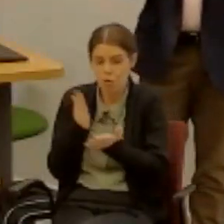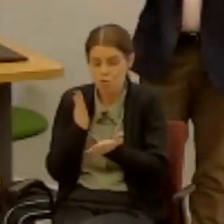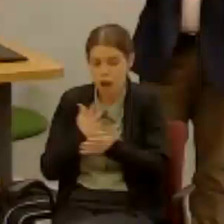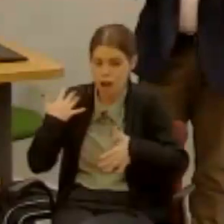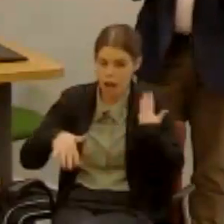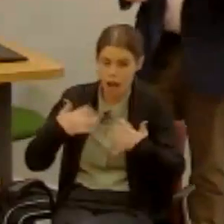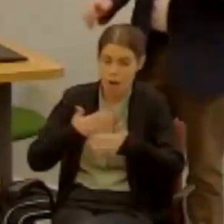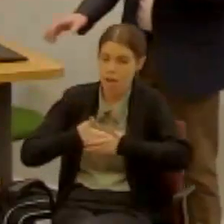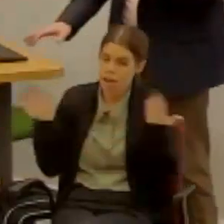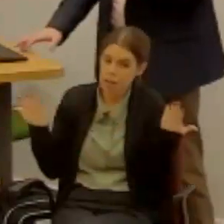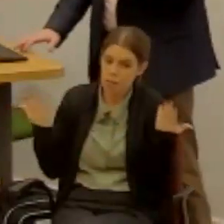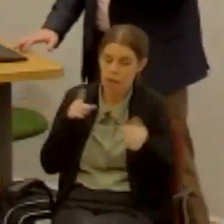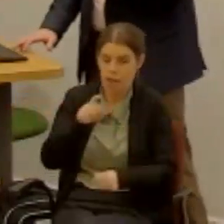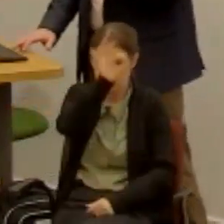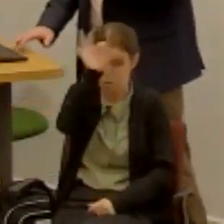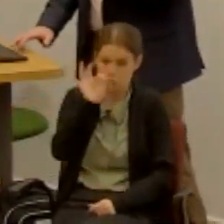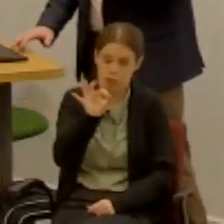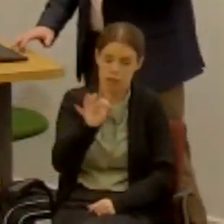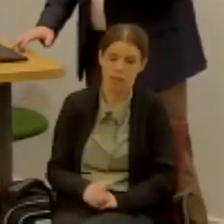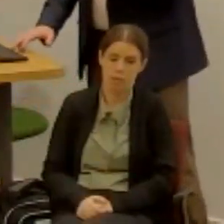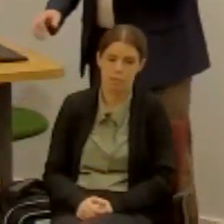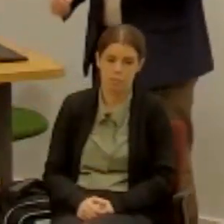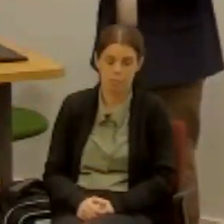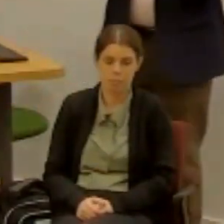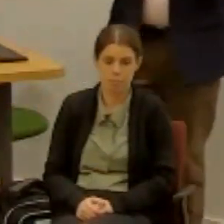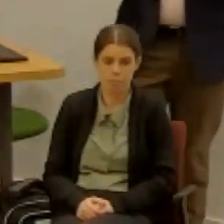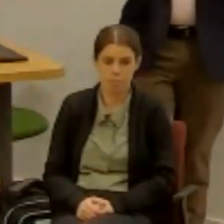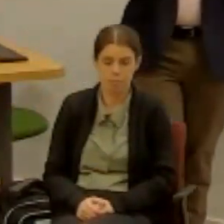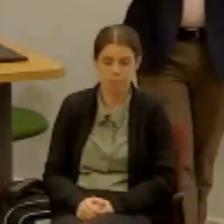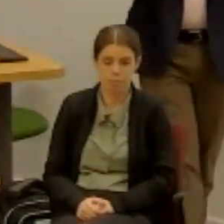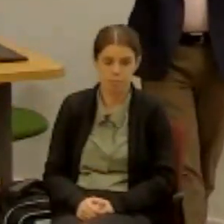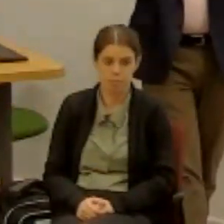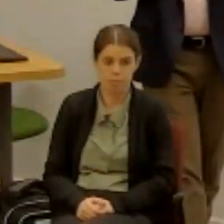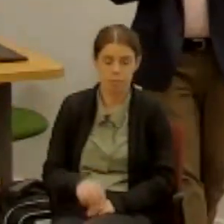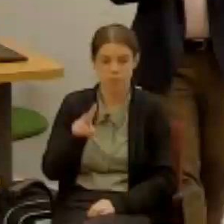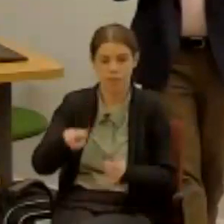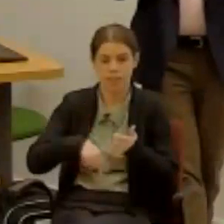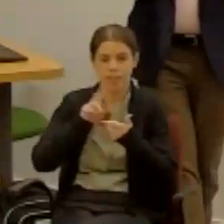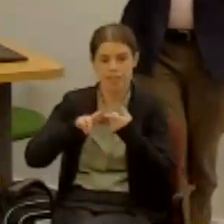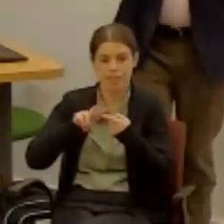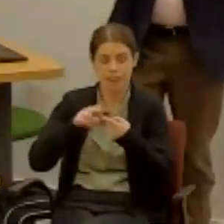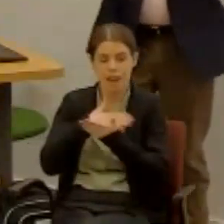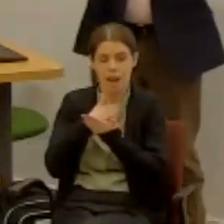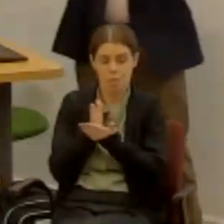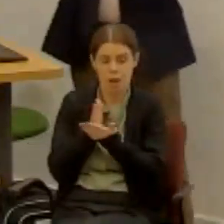Inevitably. So that's the question. So that's the second part of this. Feel like the pathology observation.